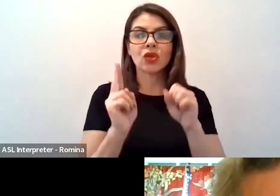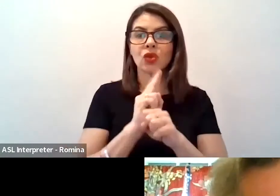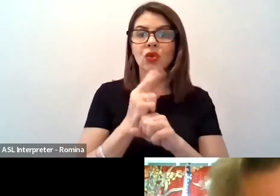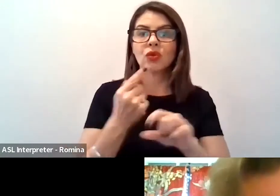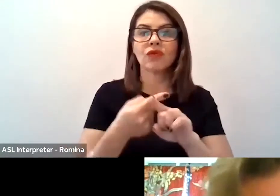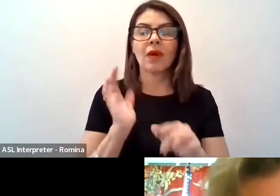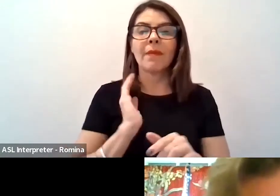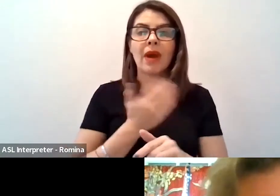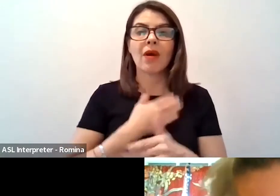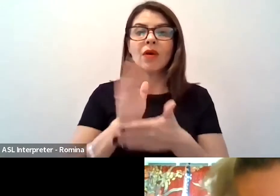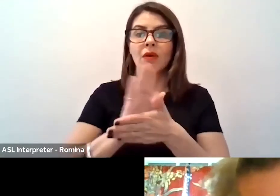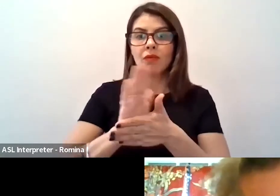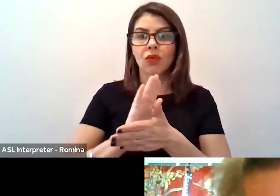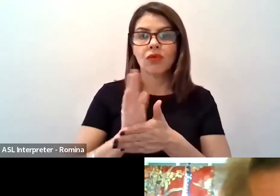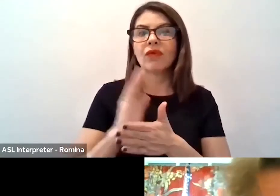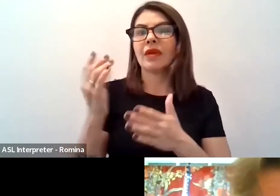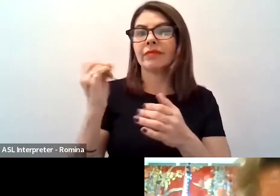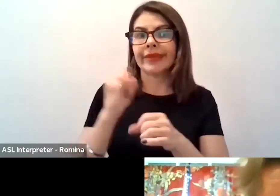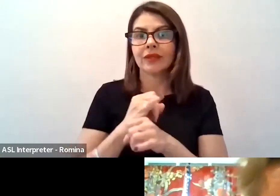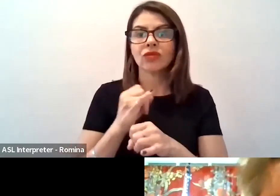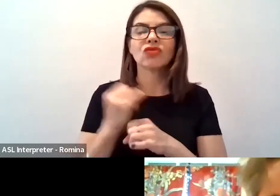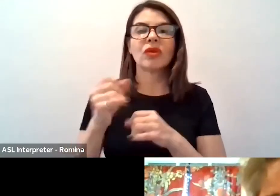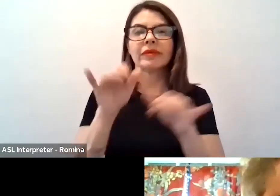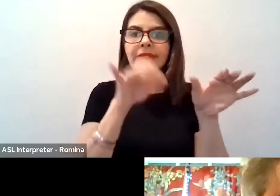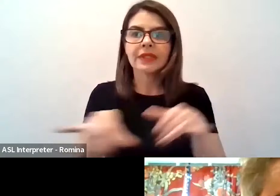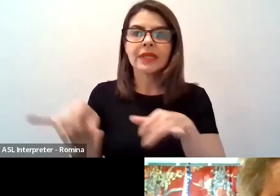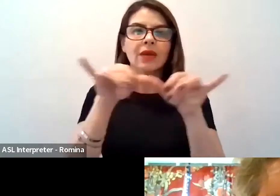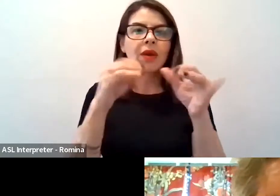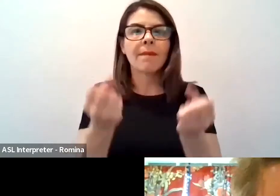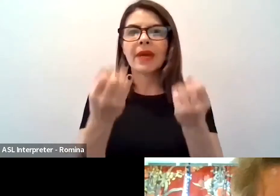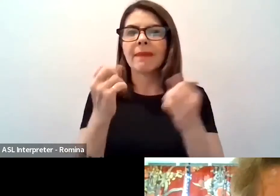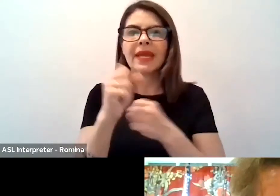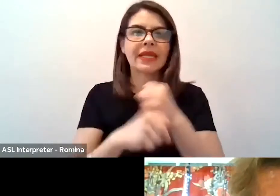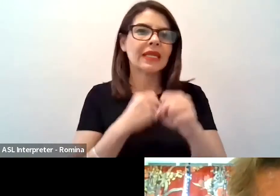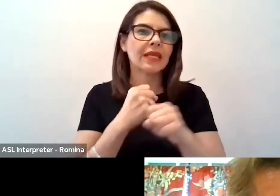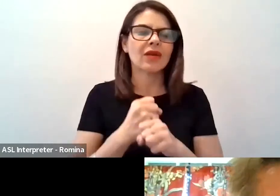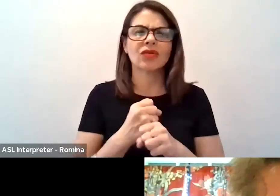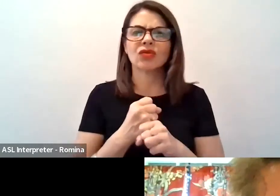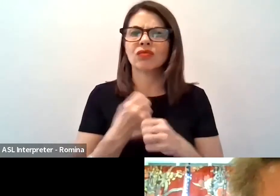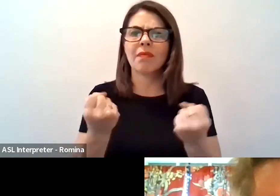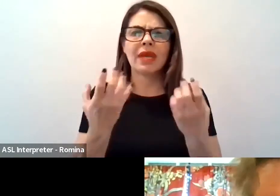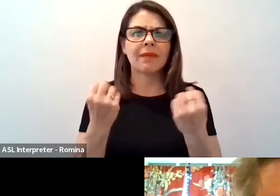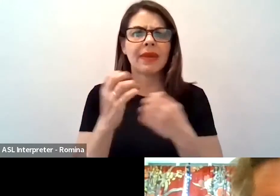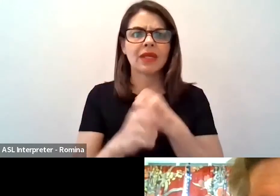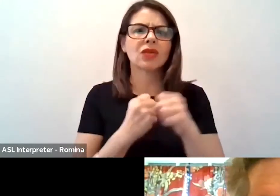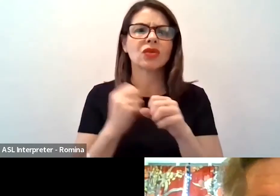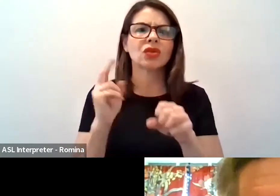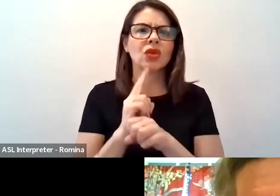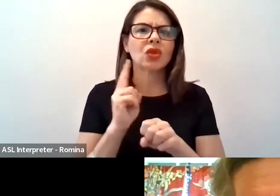Industry for standards for many years is upwards of 45 of them now. And these deal with all kinds